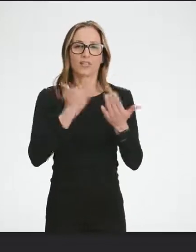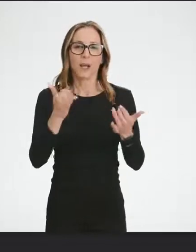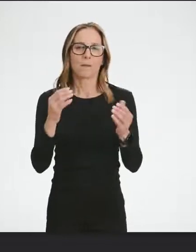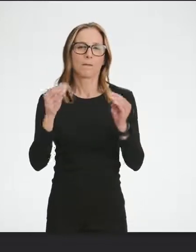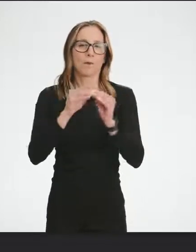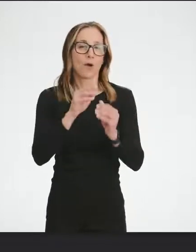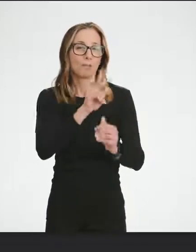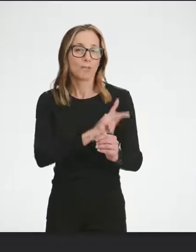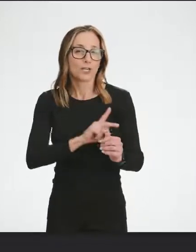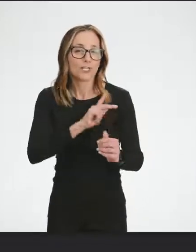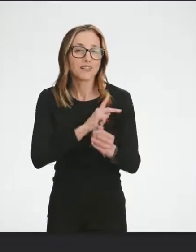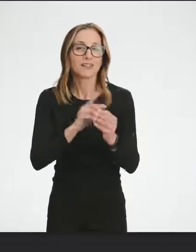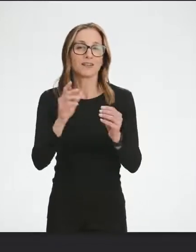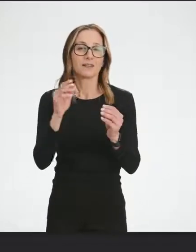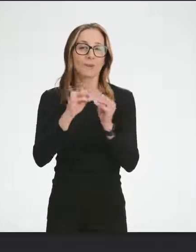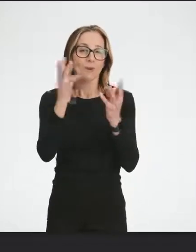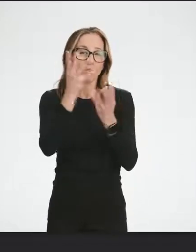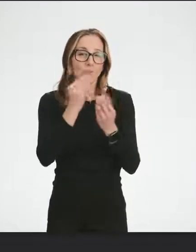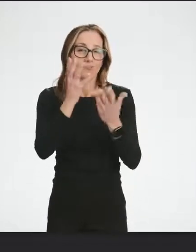beautiful, while improving everyday utility.